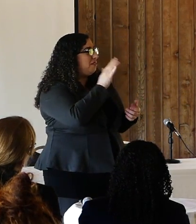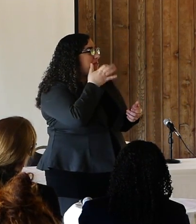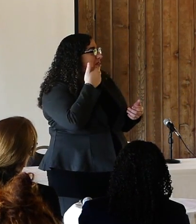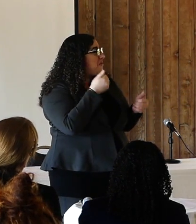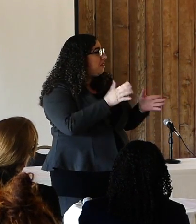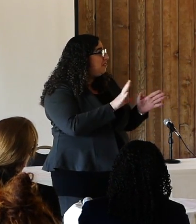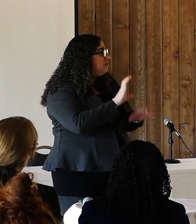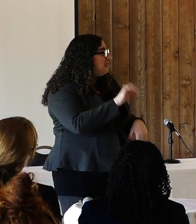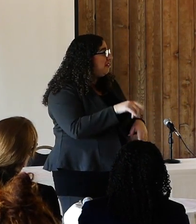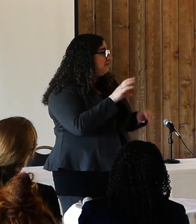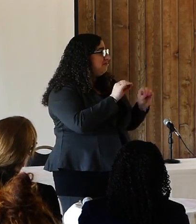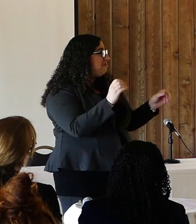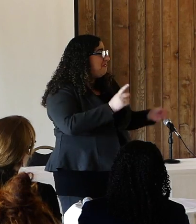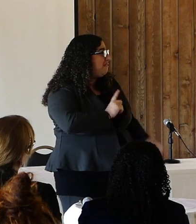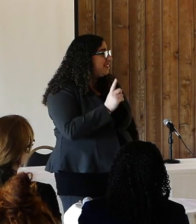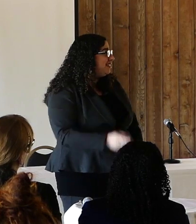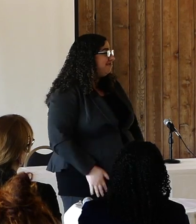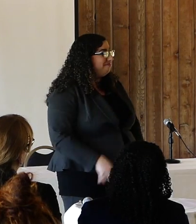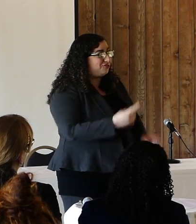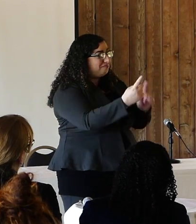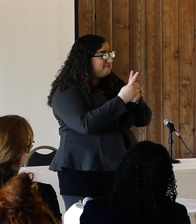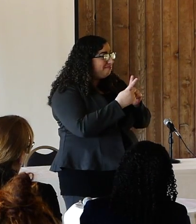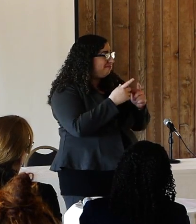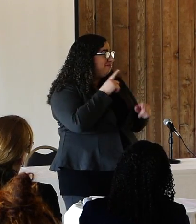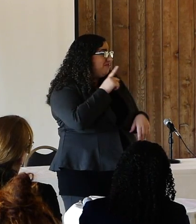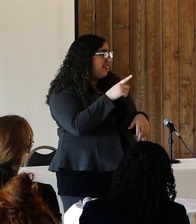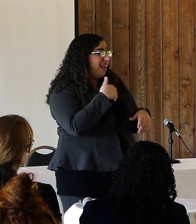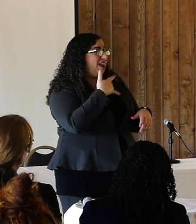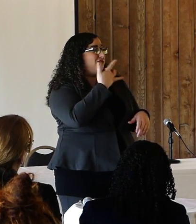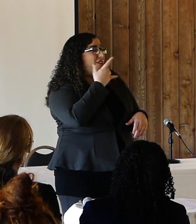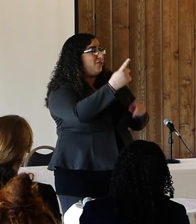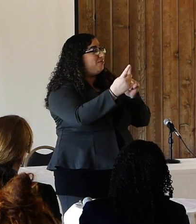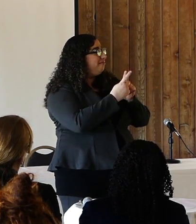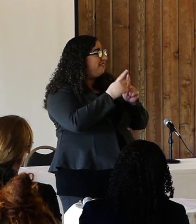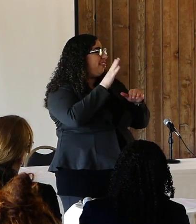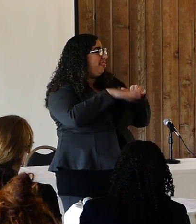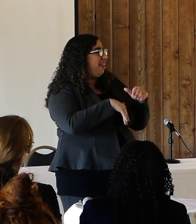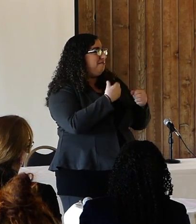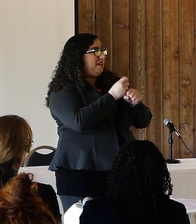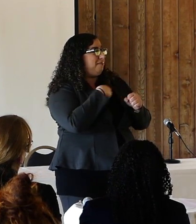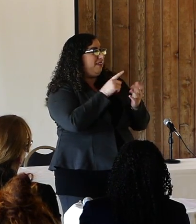so they would be happy to indulge. So yeah I think that's the best way. And we wouldn't be